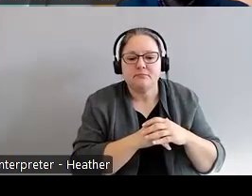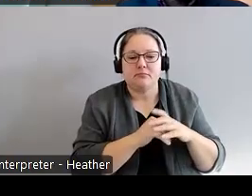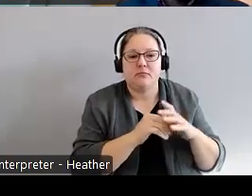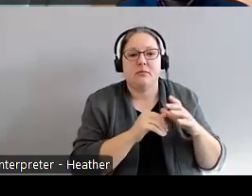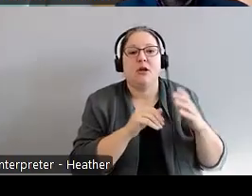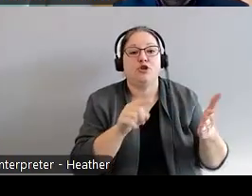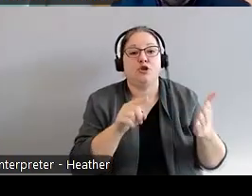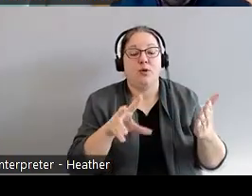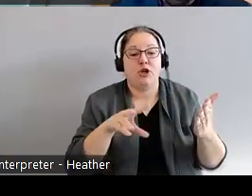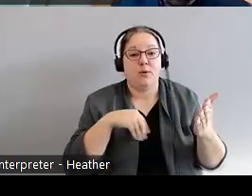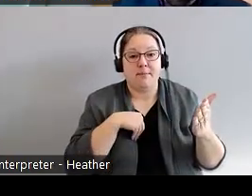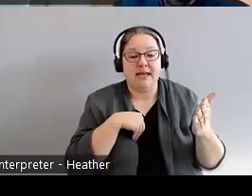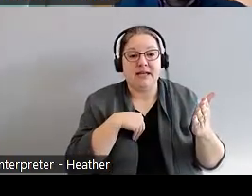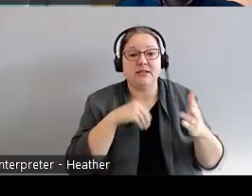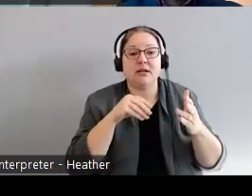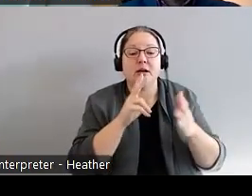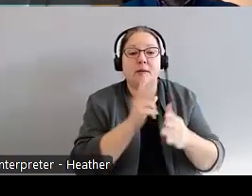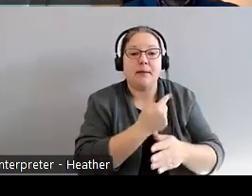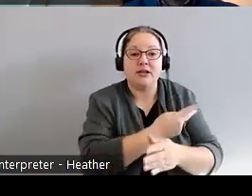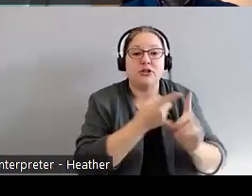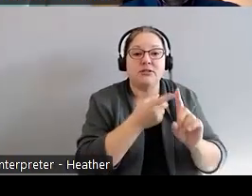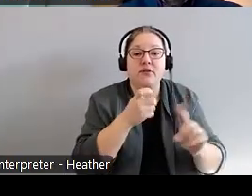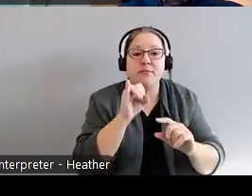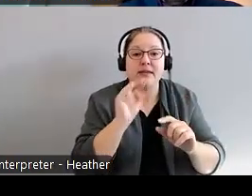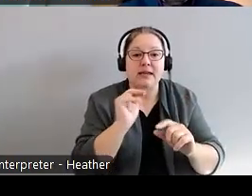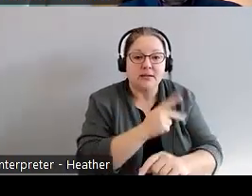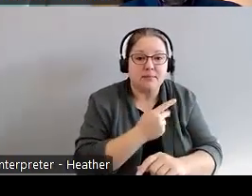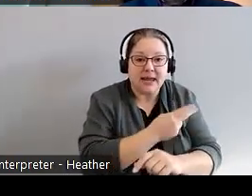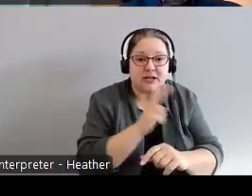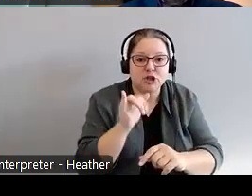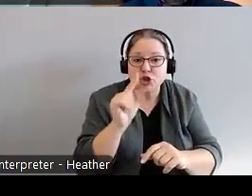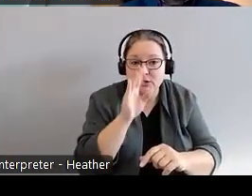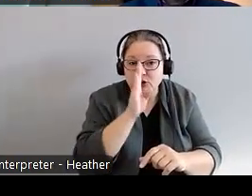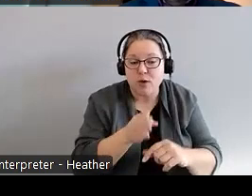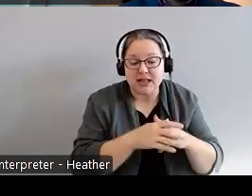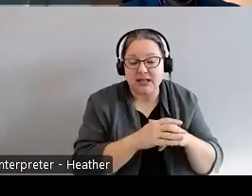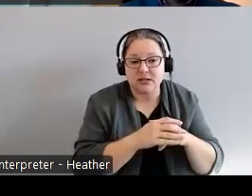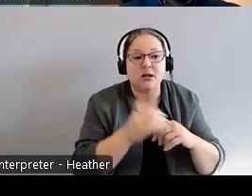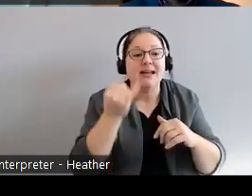patients directly from the impatient unit. So um you know the if a patient is struggling with